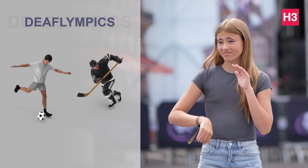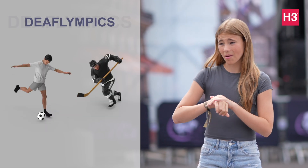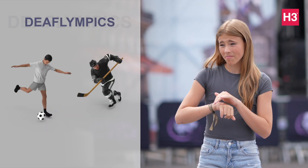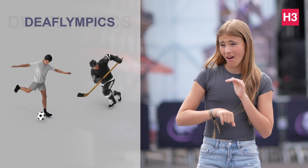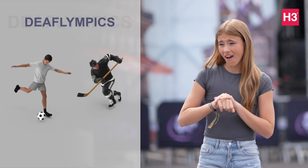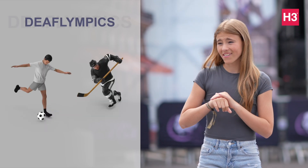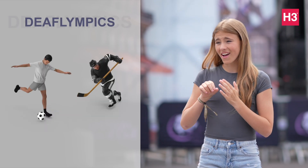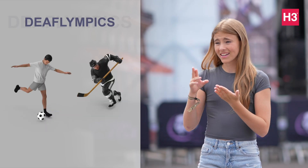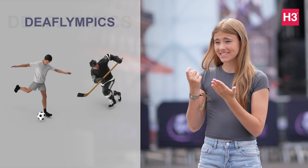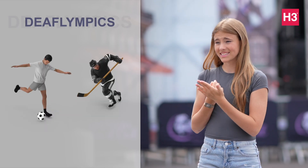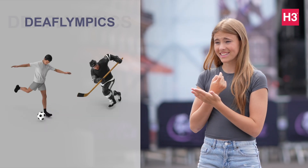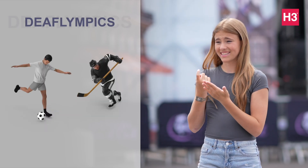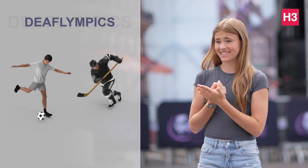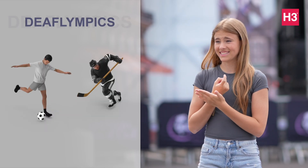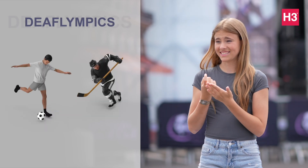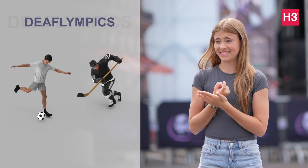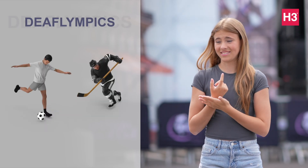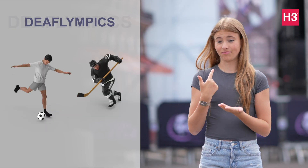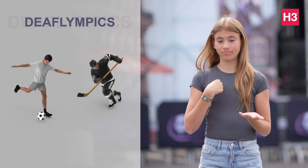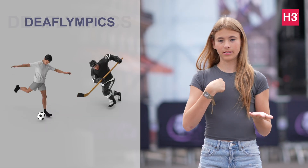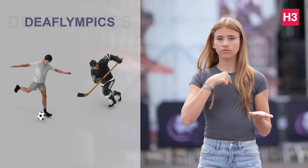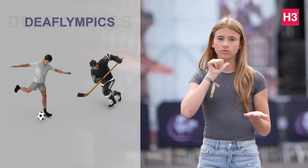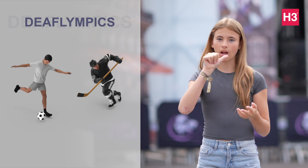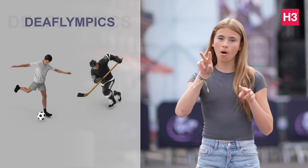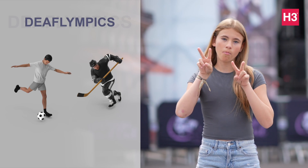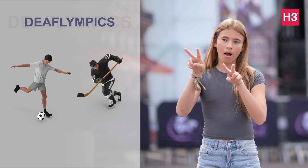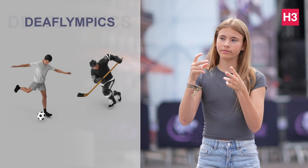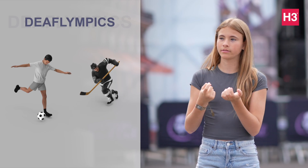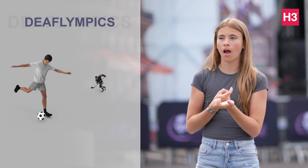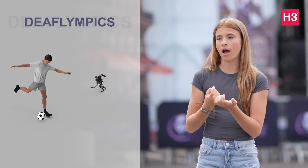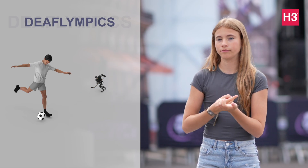Football or ice hockey? I don’t watch ice hockey matches and